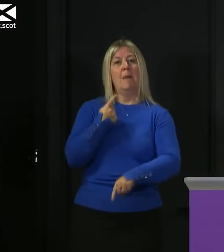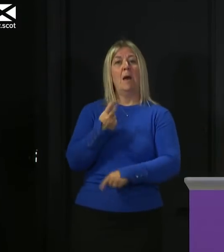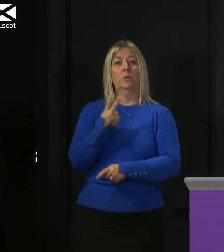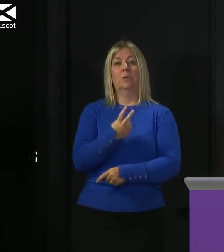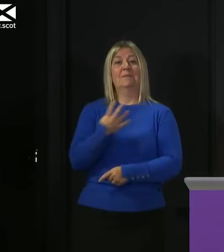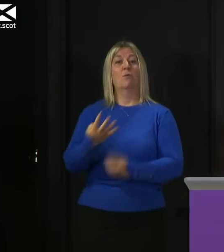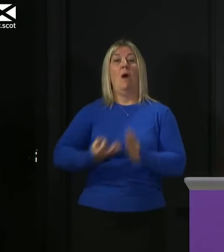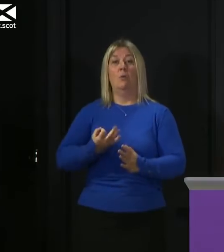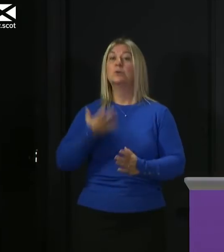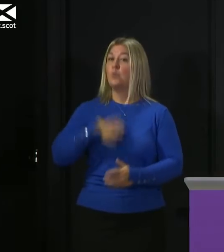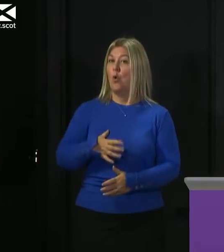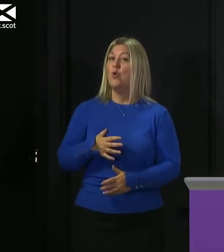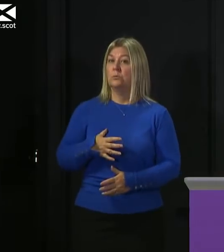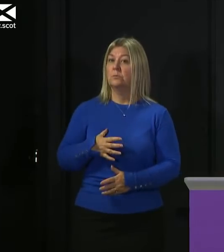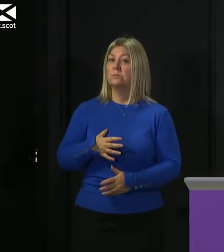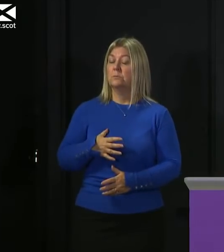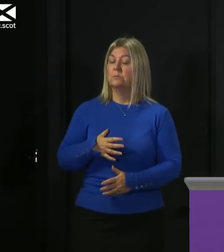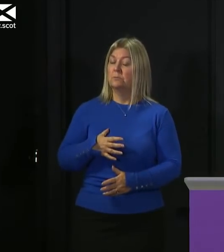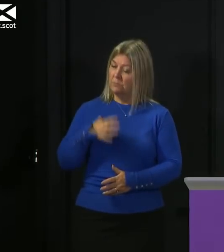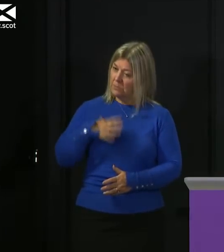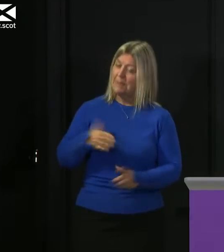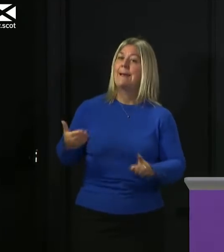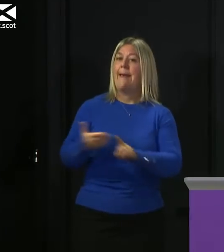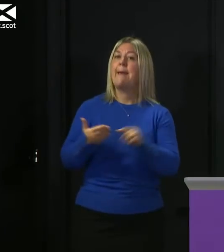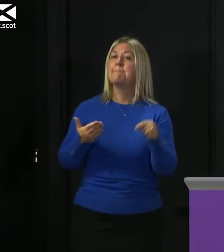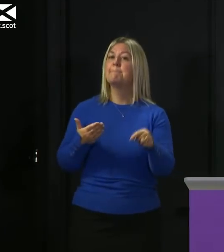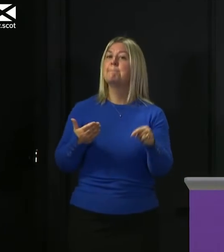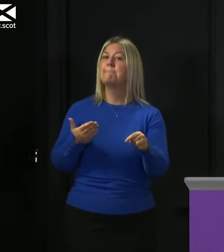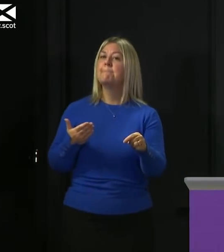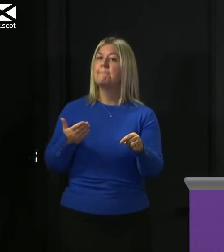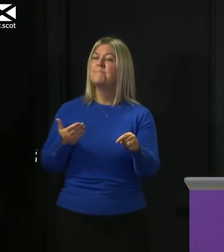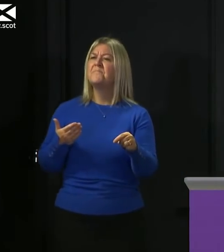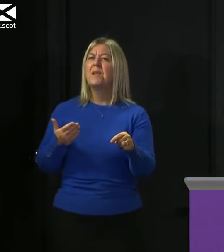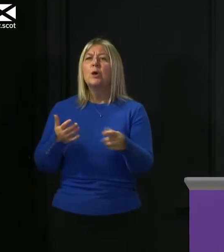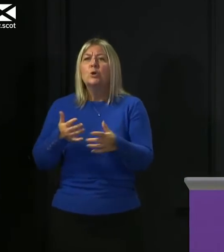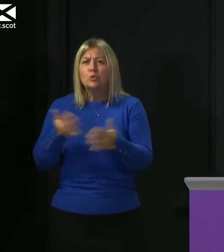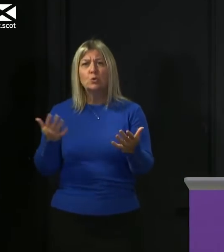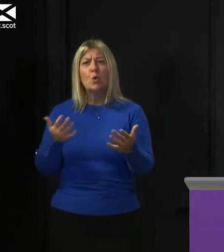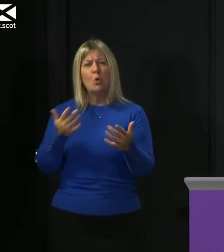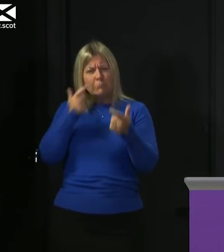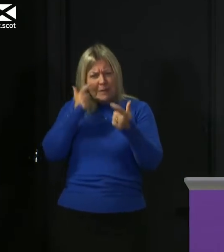possible back in 48-hours. So we look at this carefully, and for the vast bulk of tests that